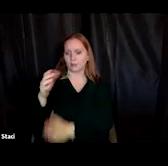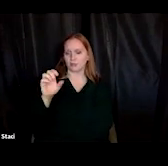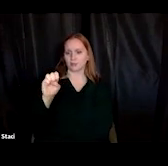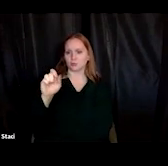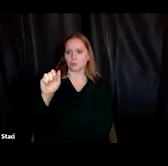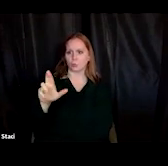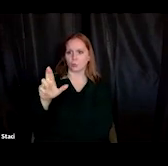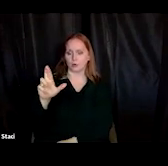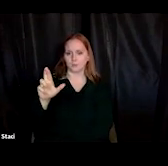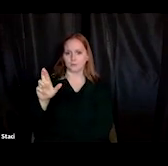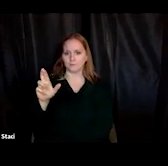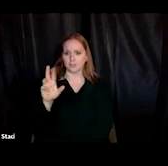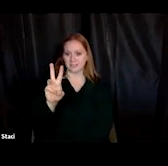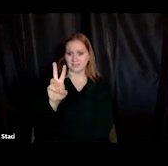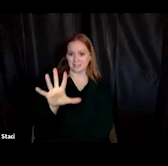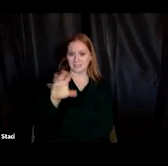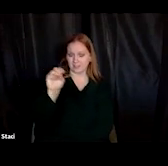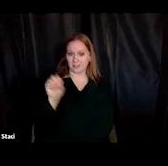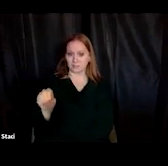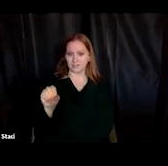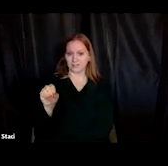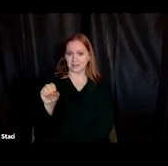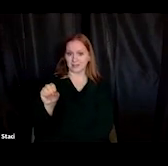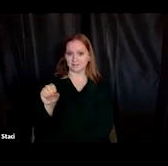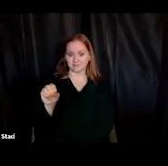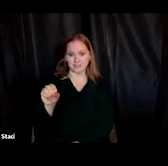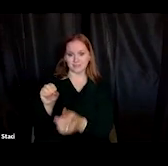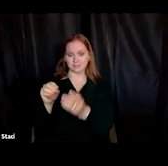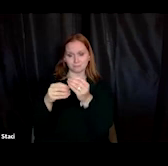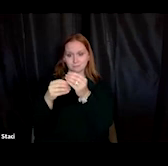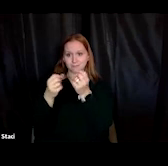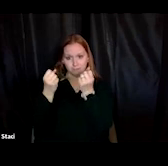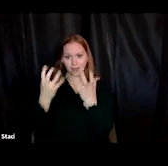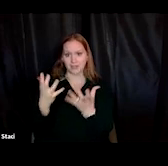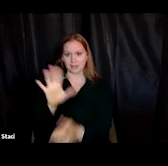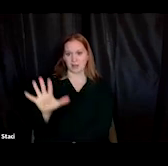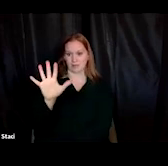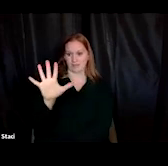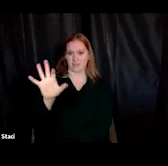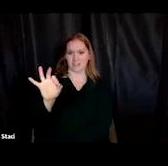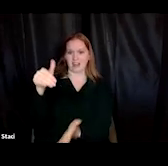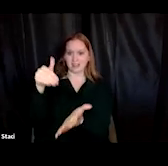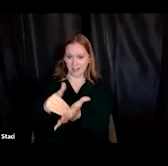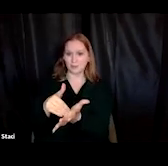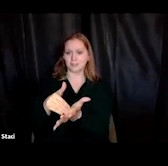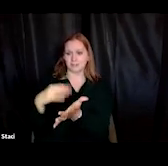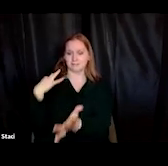that 65% is not on a small number of applications, on approximately 59,000 applications. 65% approval rating.